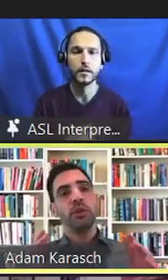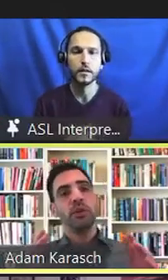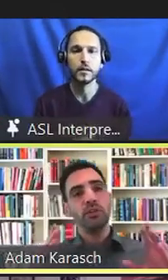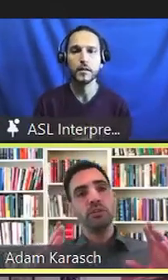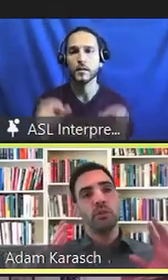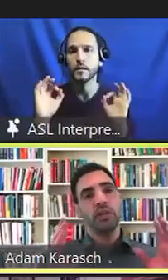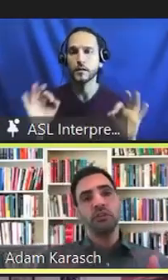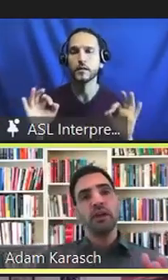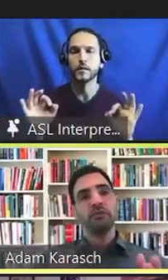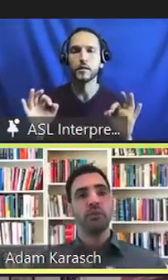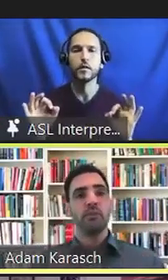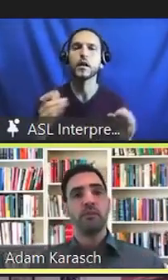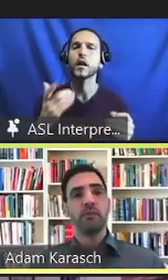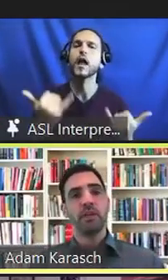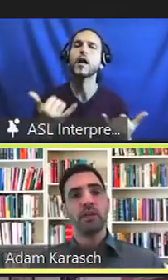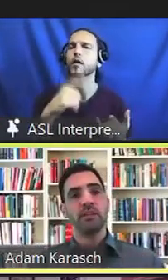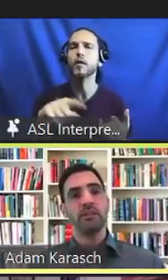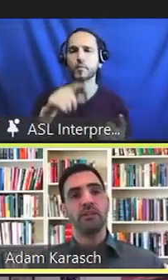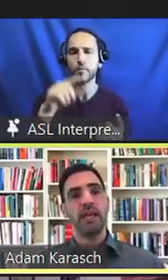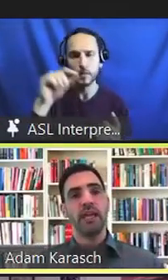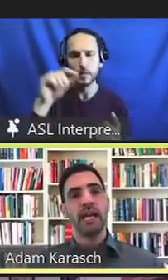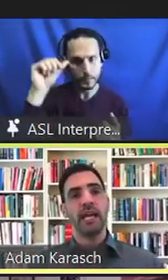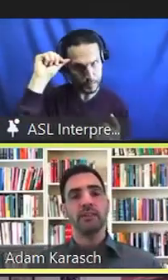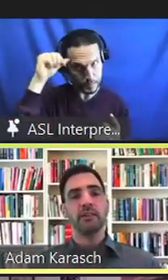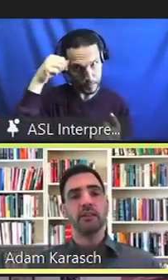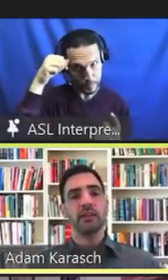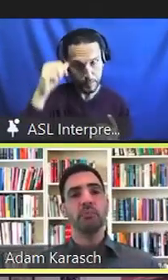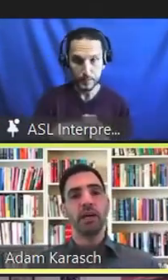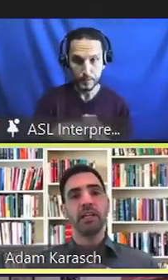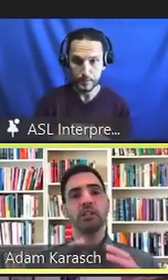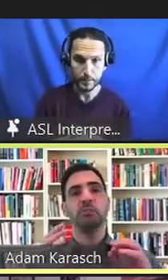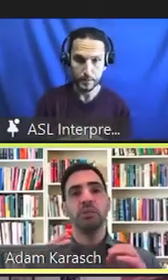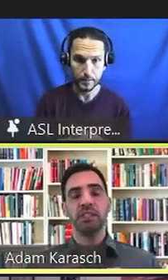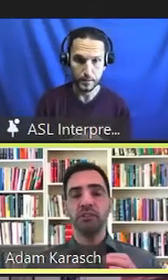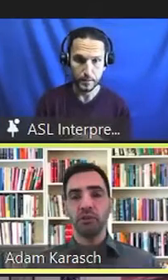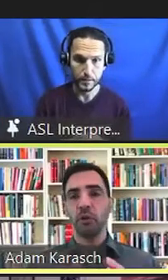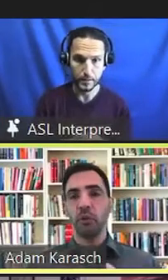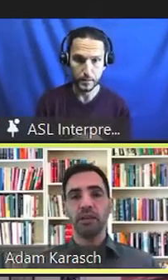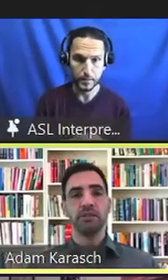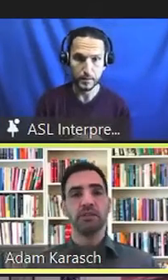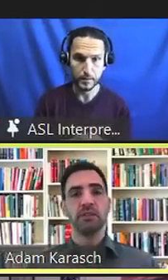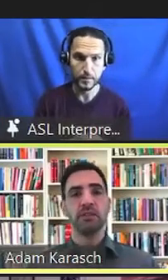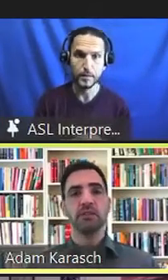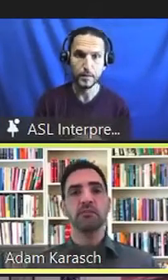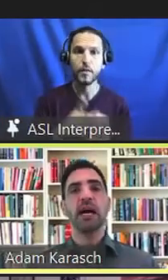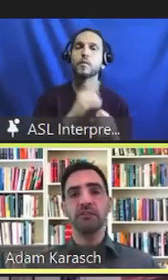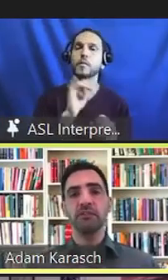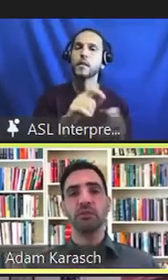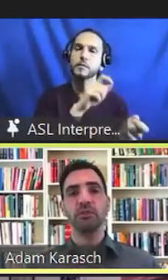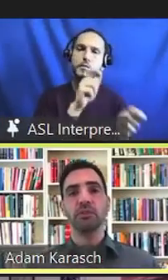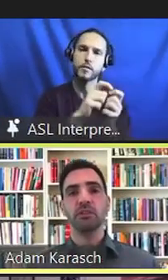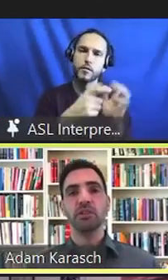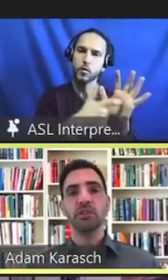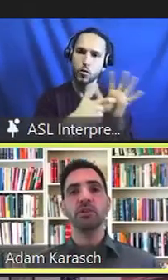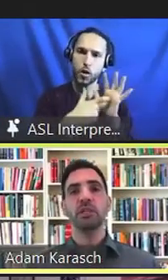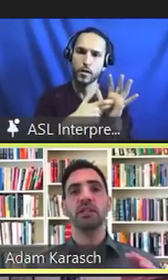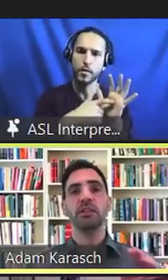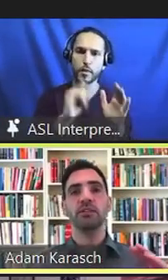So what you do have to remember is that, upon a specific request by an individual who